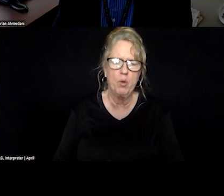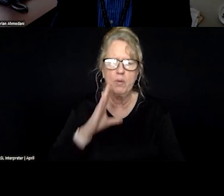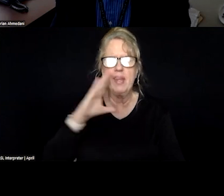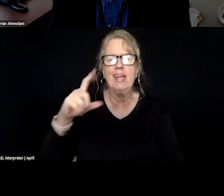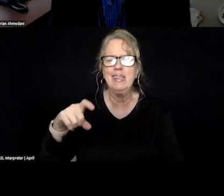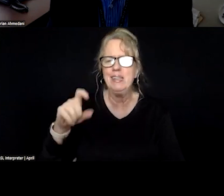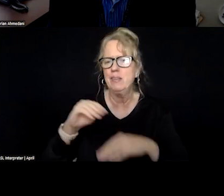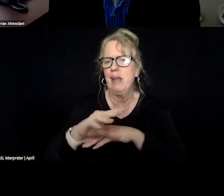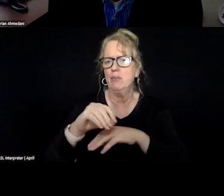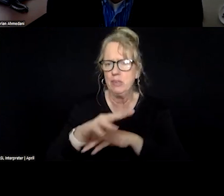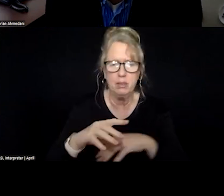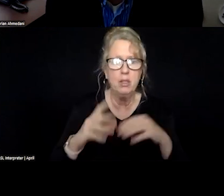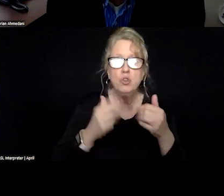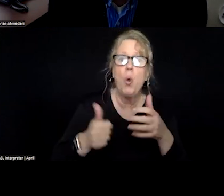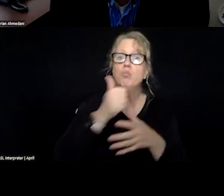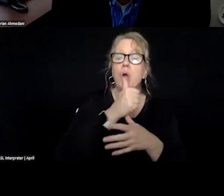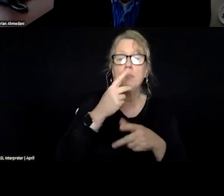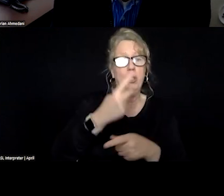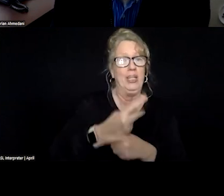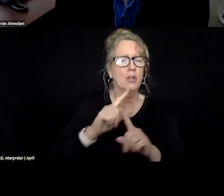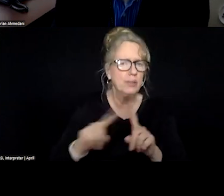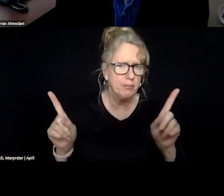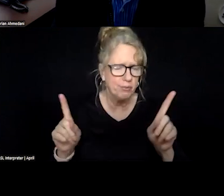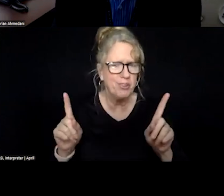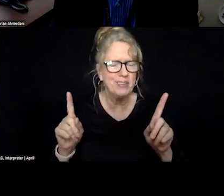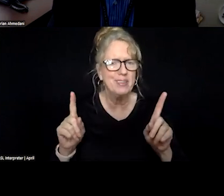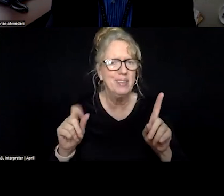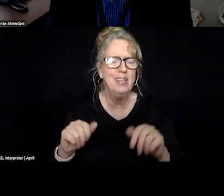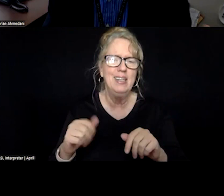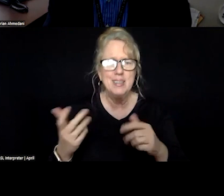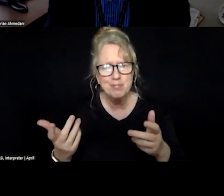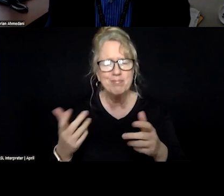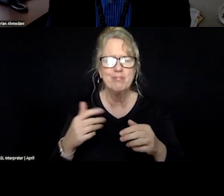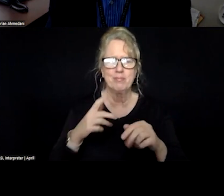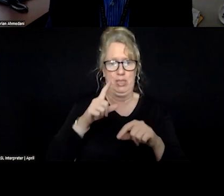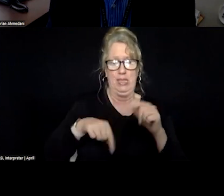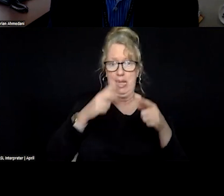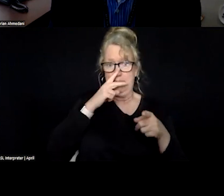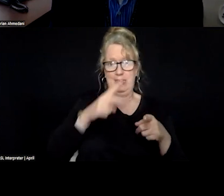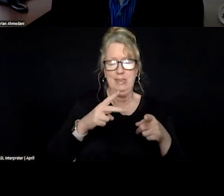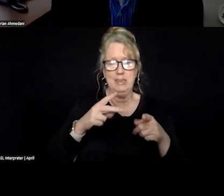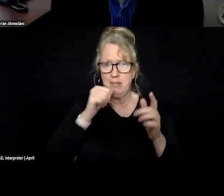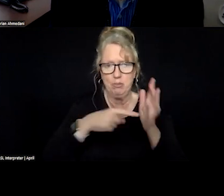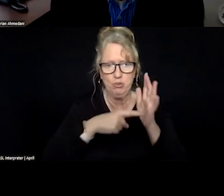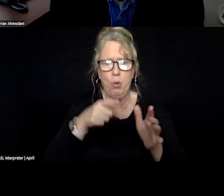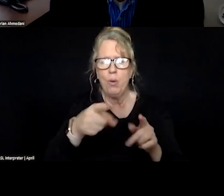PRIMARY CARE IS A DIFFERENT STORY. WHAT YOU CANNOT SEE IS THESE HEALTH SYSTEMS HAD 10 MILLION